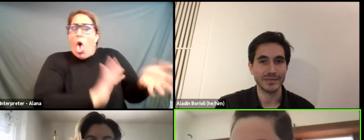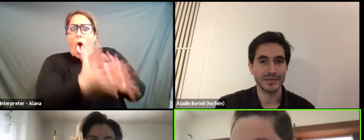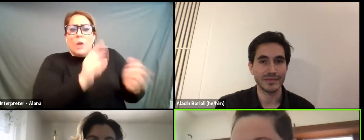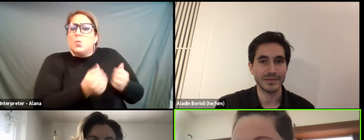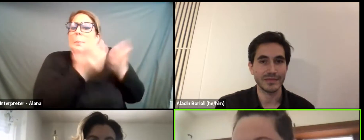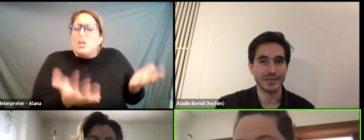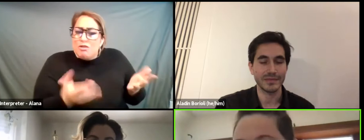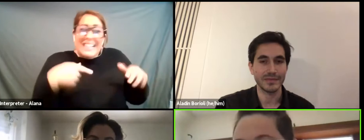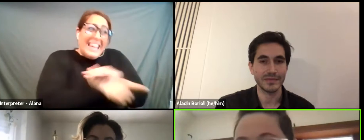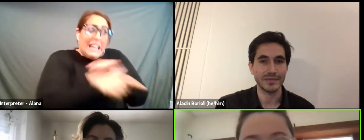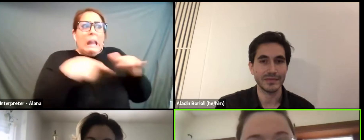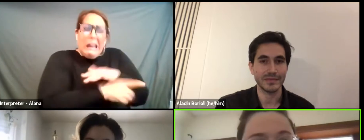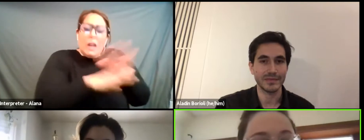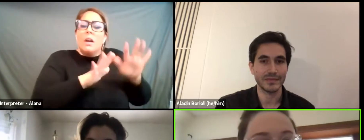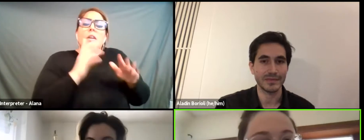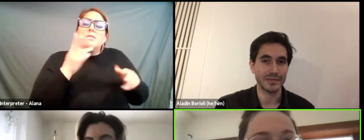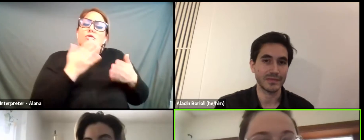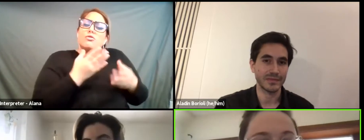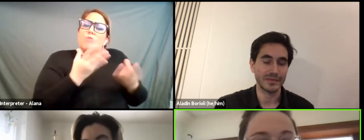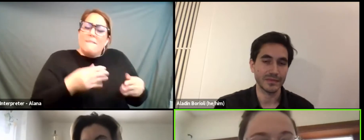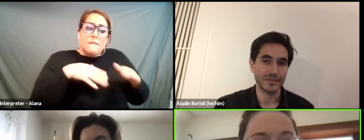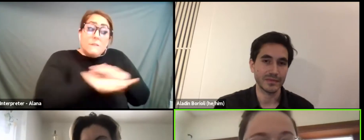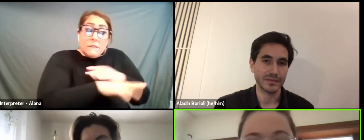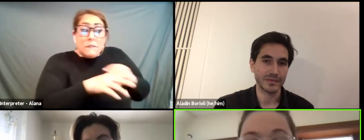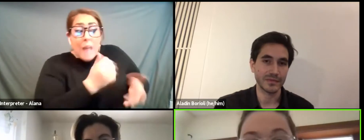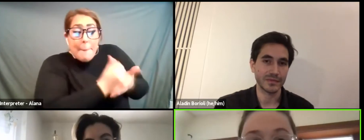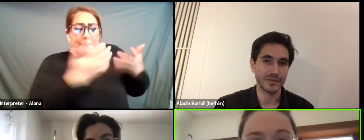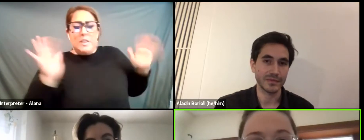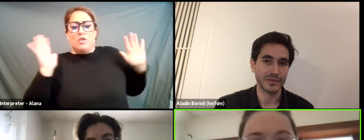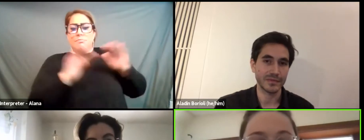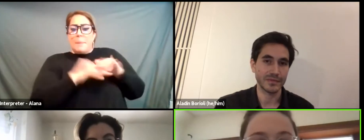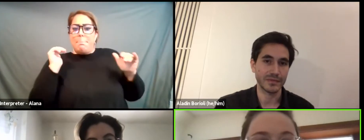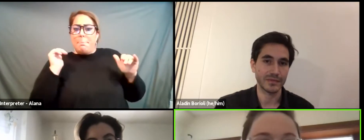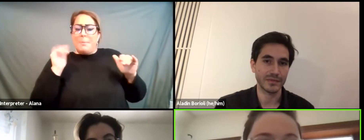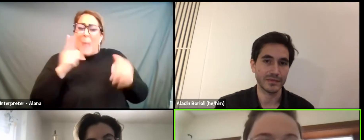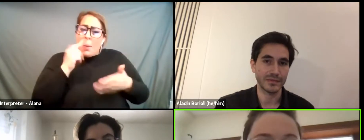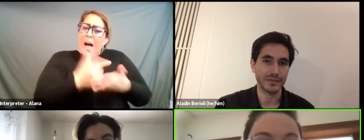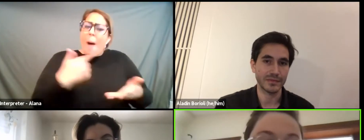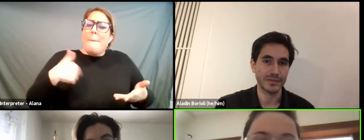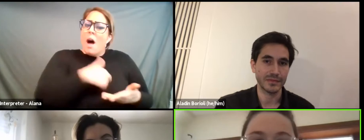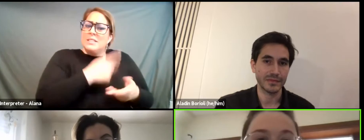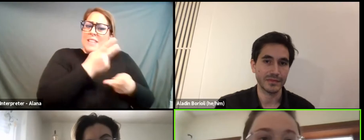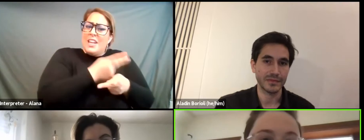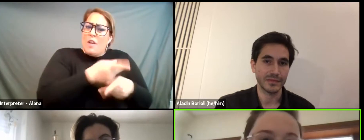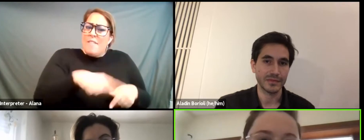So I think in a way the technology can help us be better beekeepers and therefore build more trust